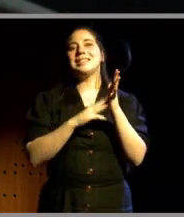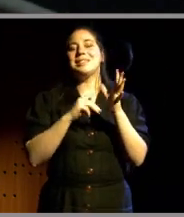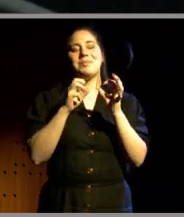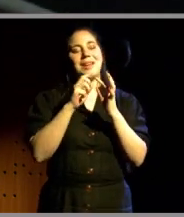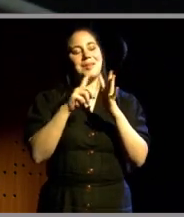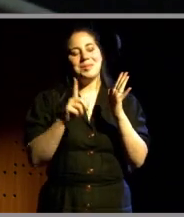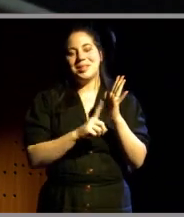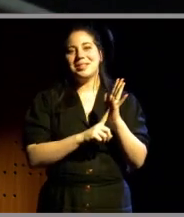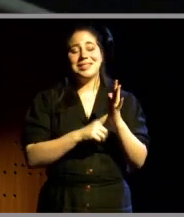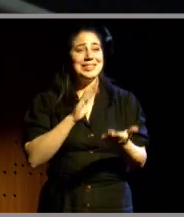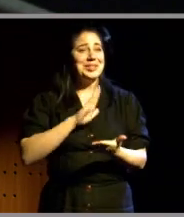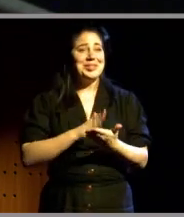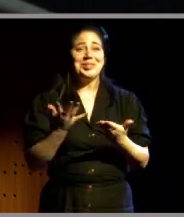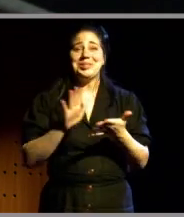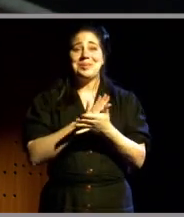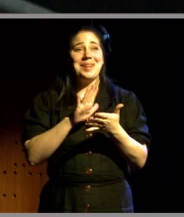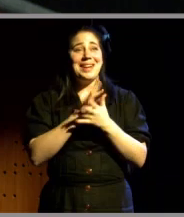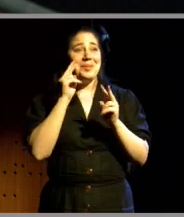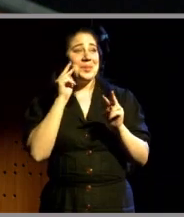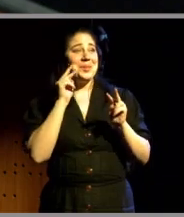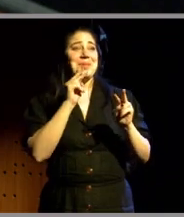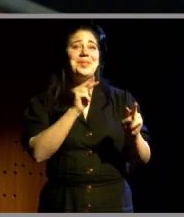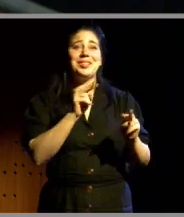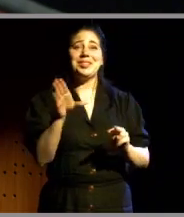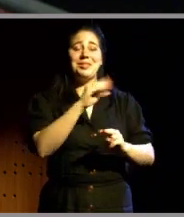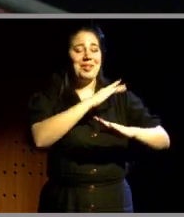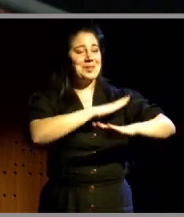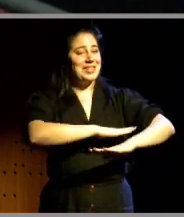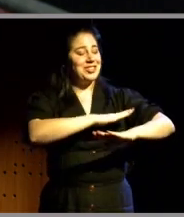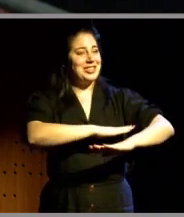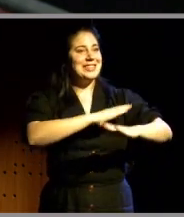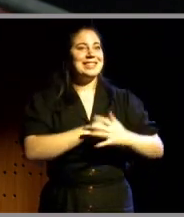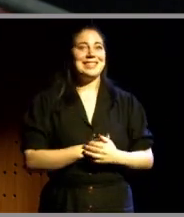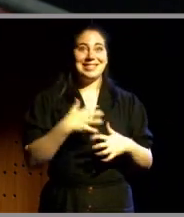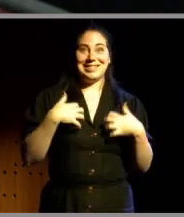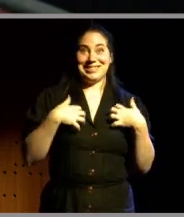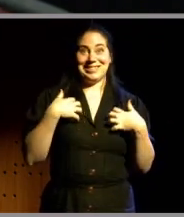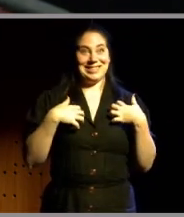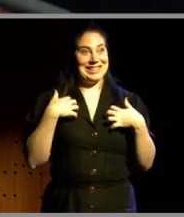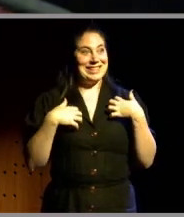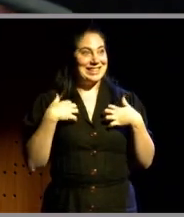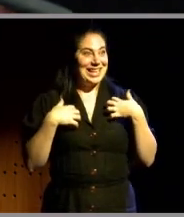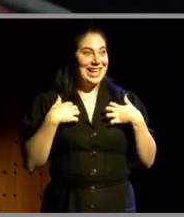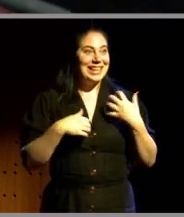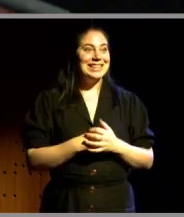will be delighted to be watching this from her home country. Now, I'm a bit excited now, Wesley, about this because,